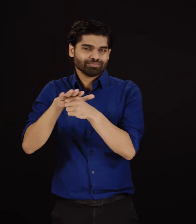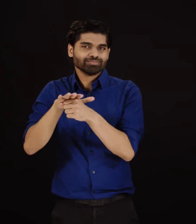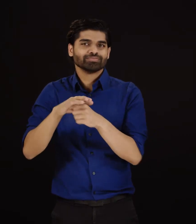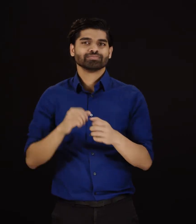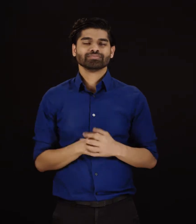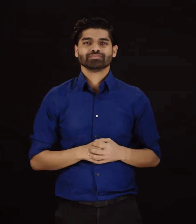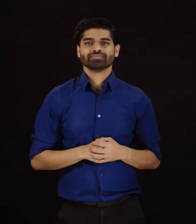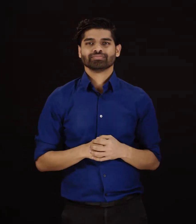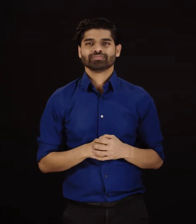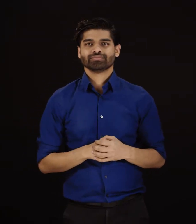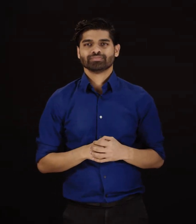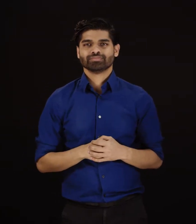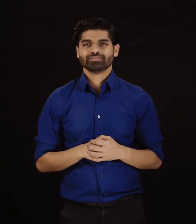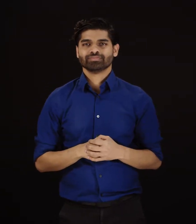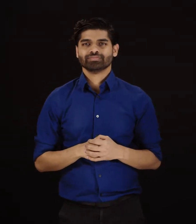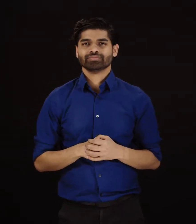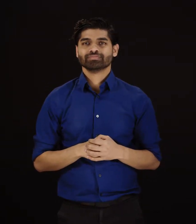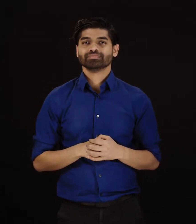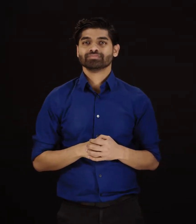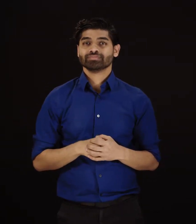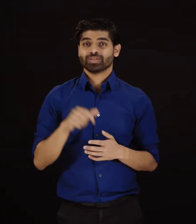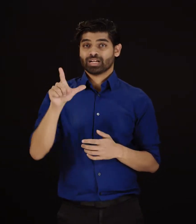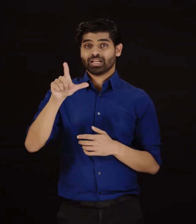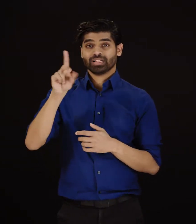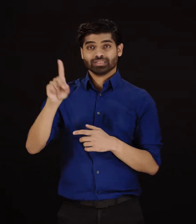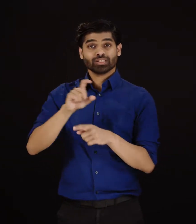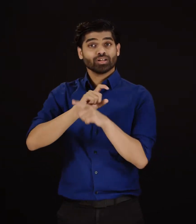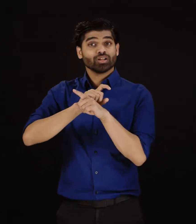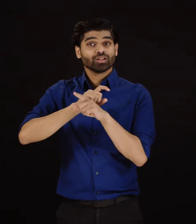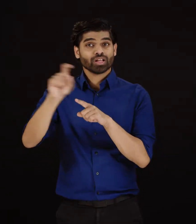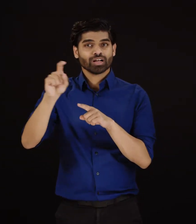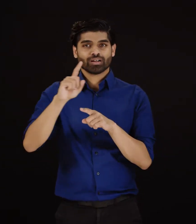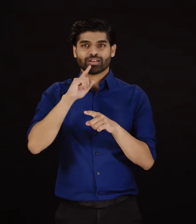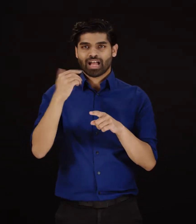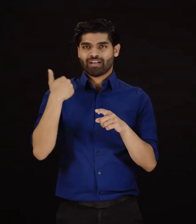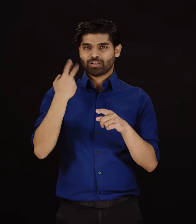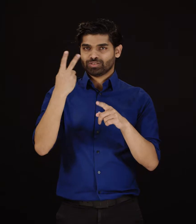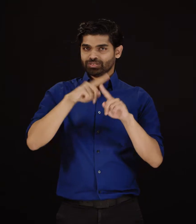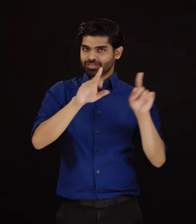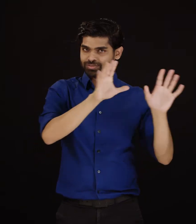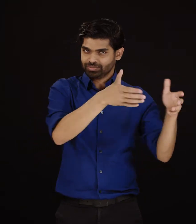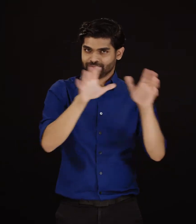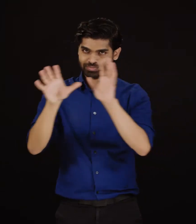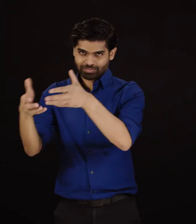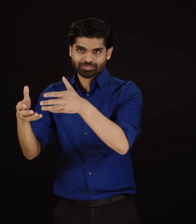to activate the ability to place international long distance calls on their account if they would like to call